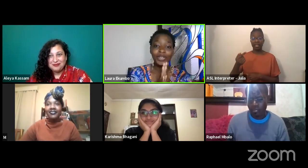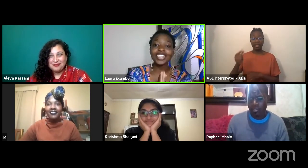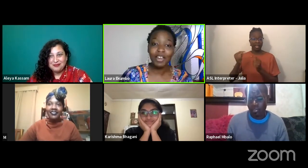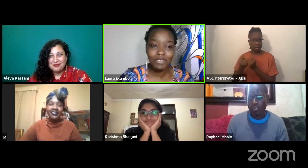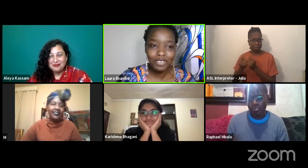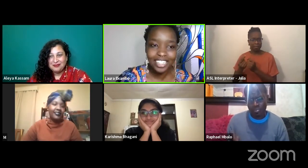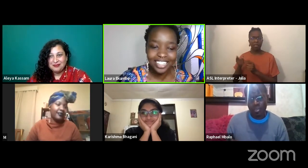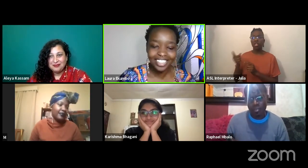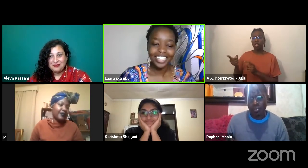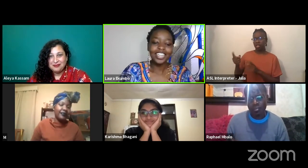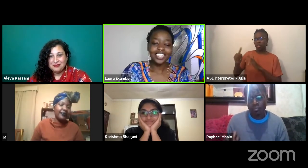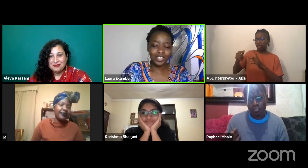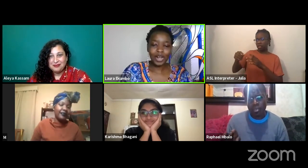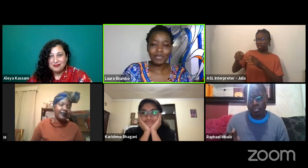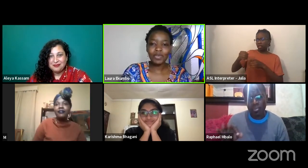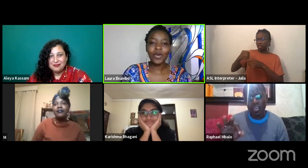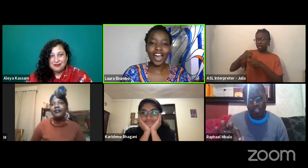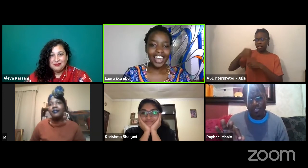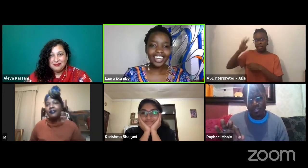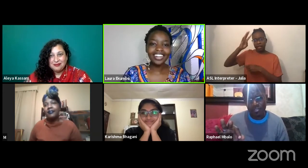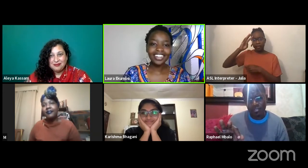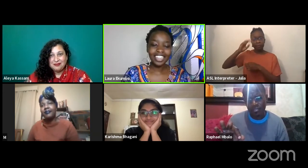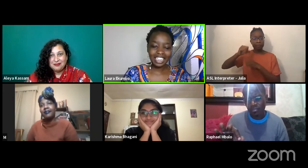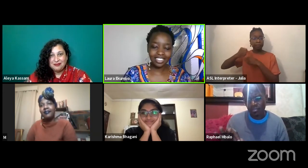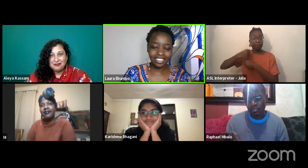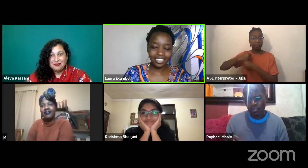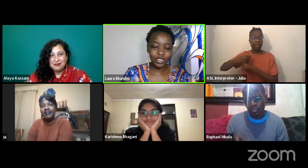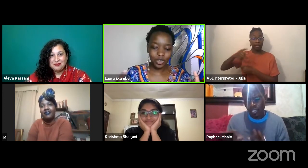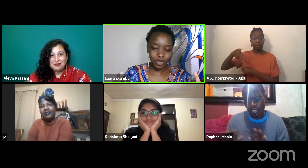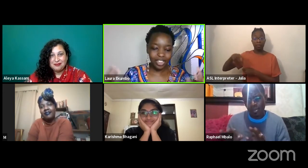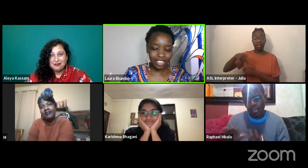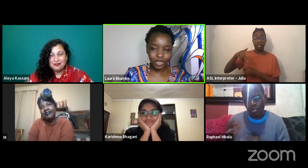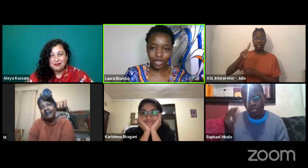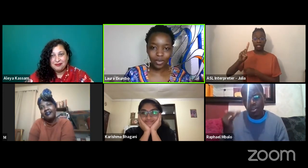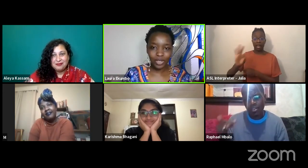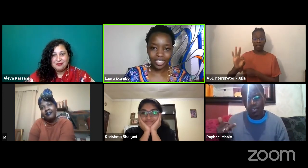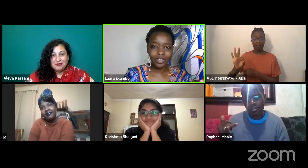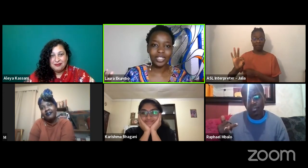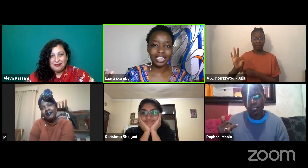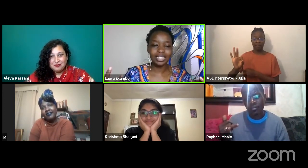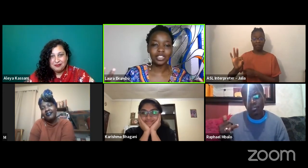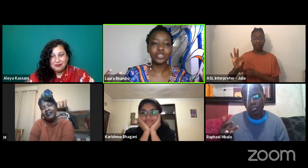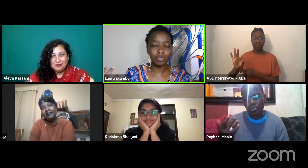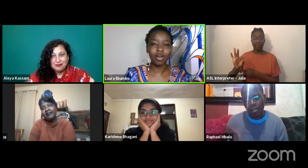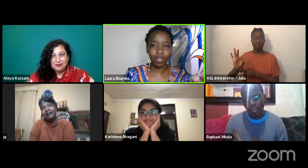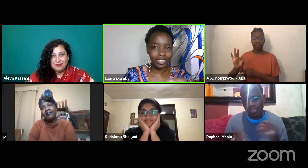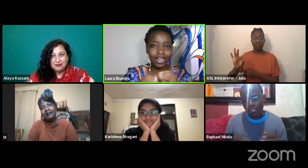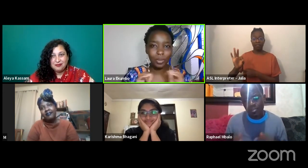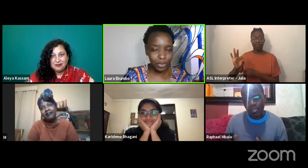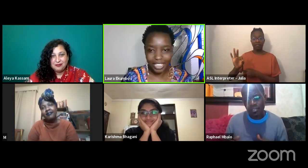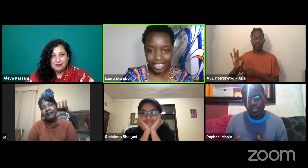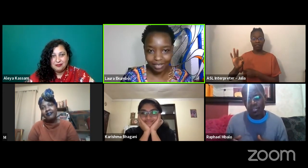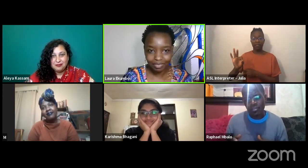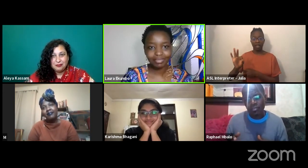a PDF describing why the theater show that we did in 2018 should be called Brazen.